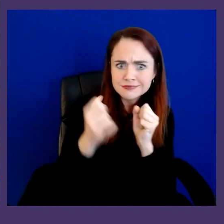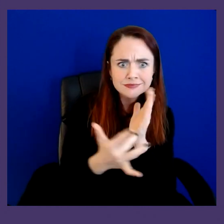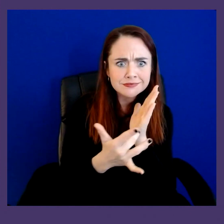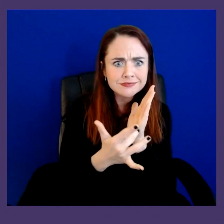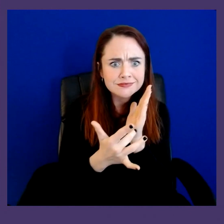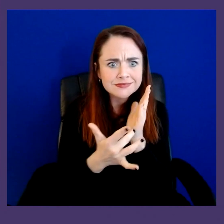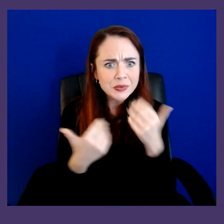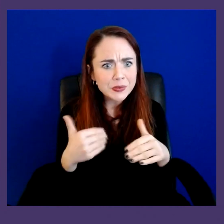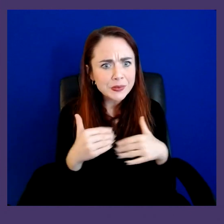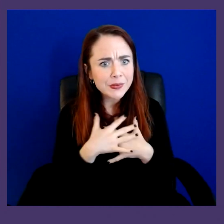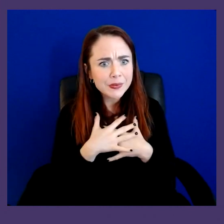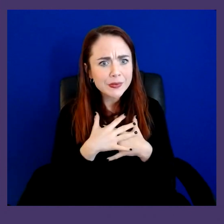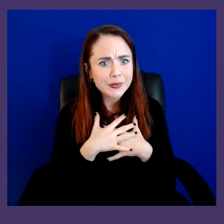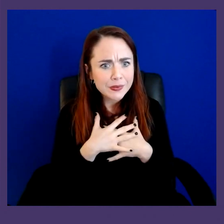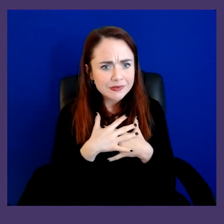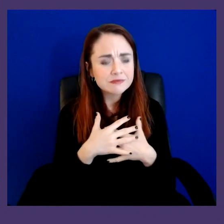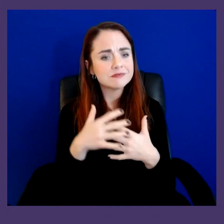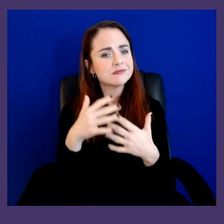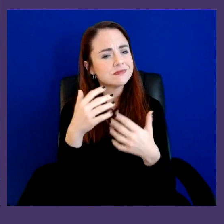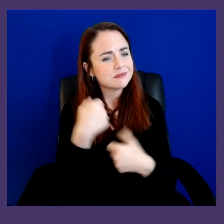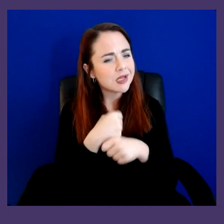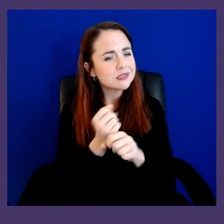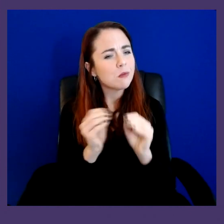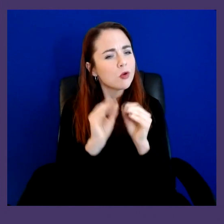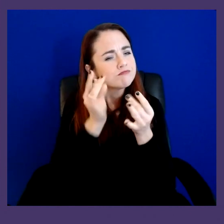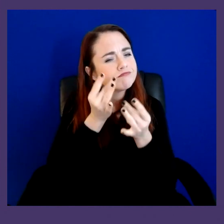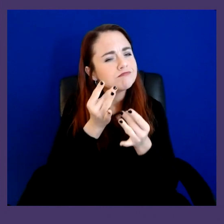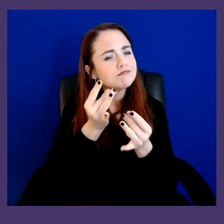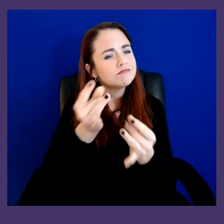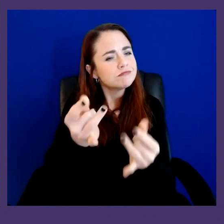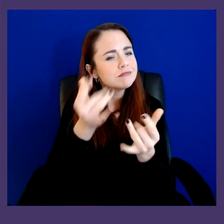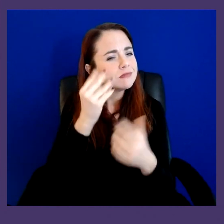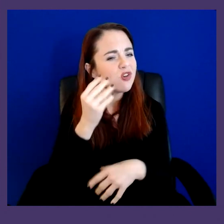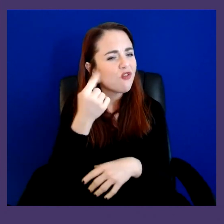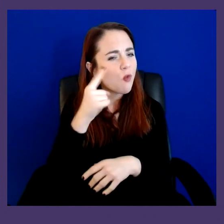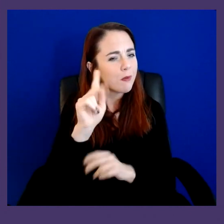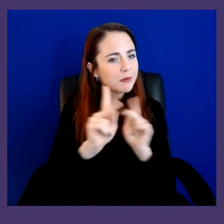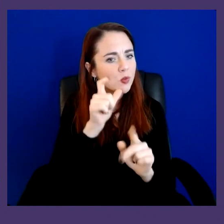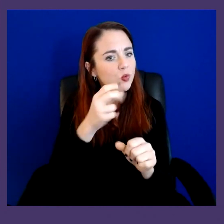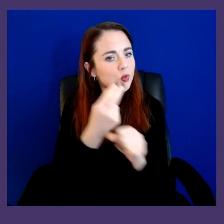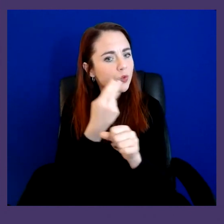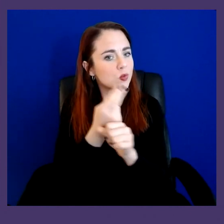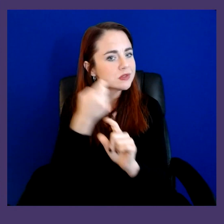it further creates a more seamless experience for people using hearing aids. That's amazing.